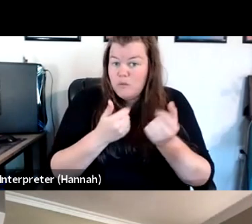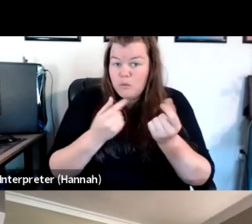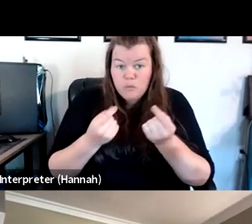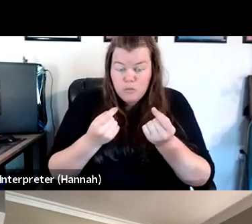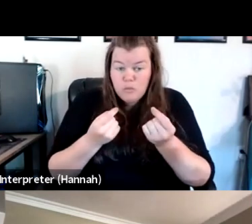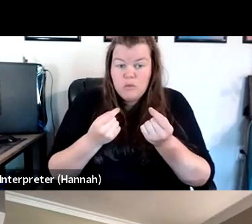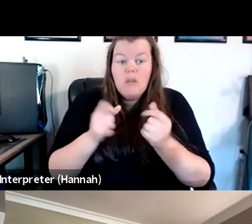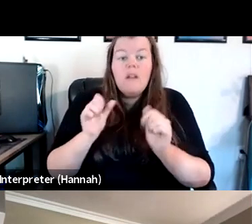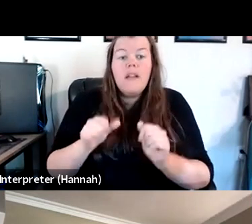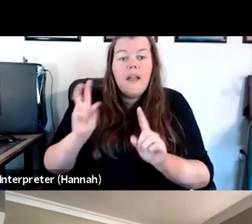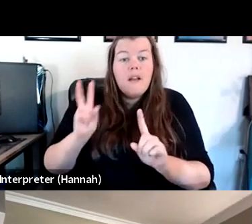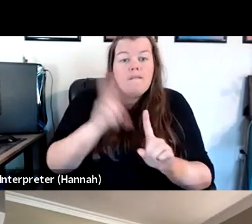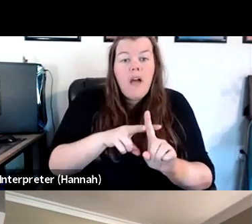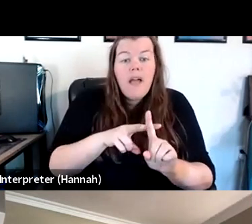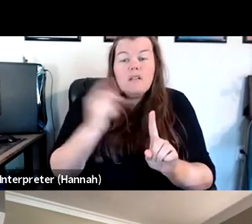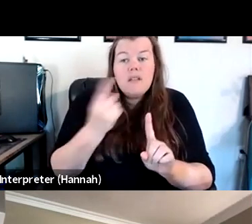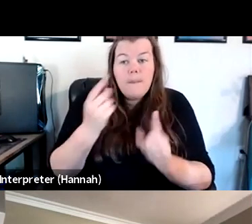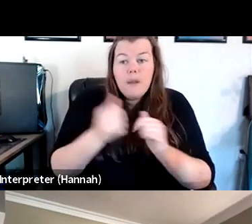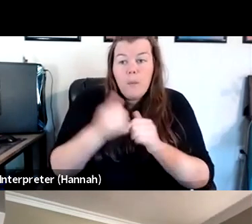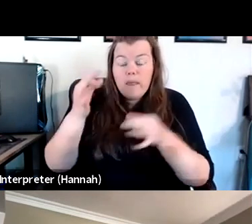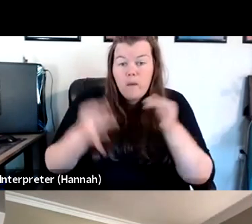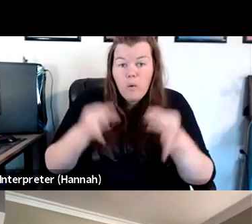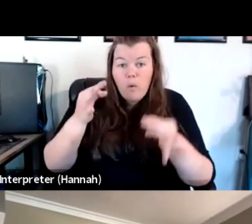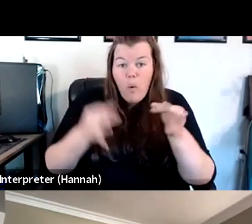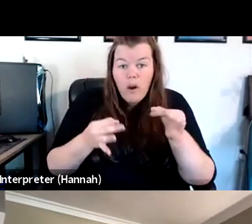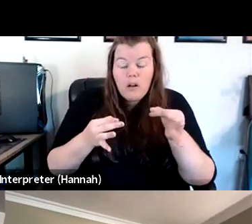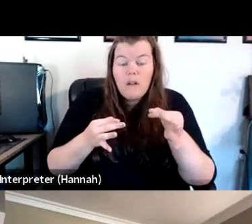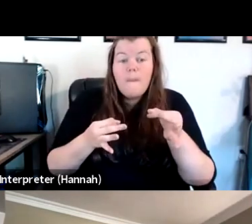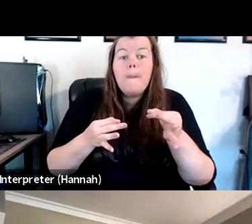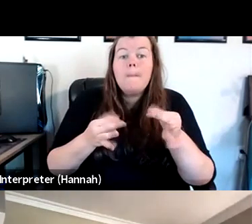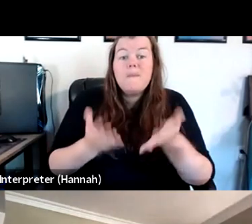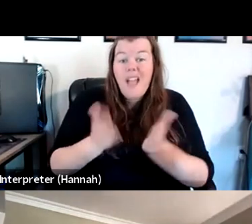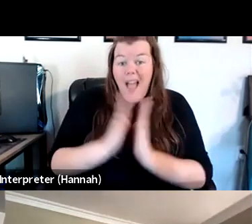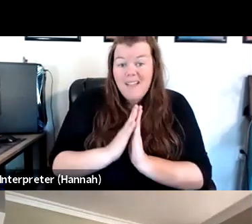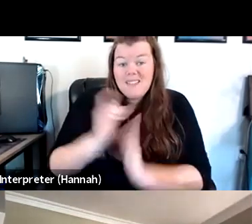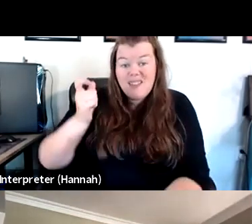file something with the court and ask the judge to decide um